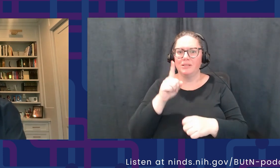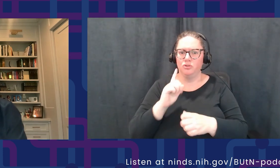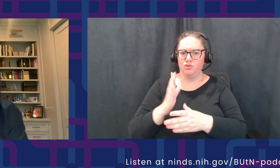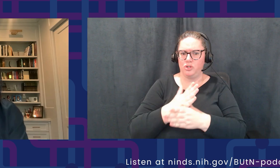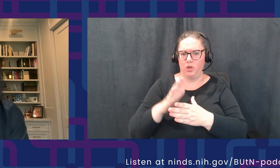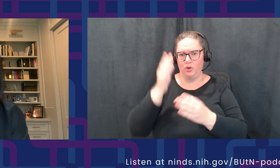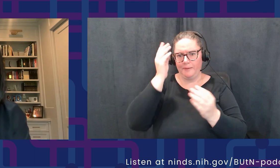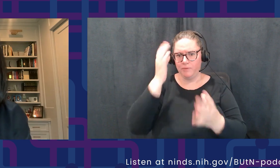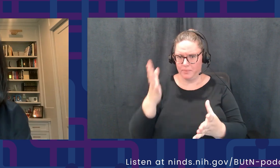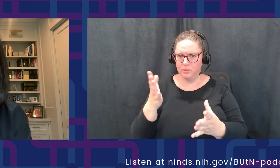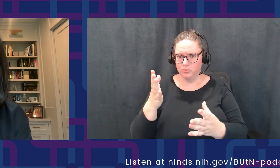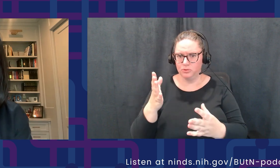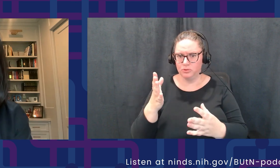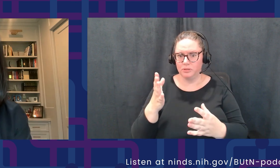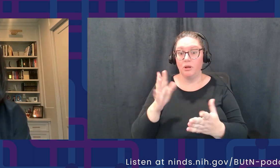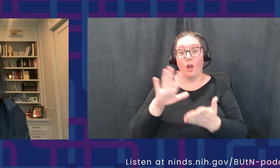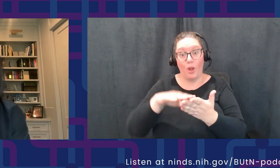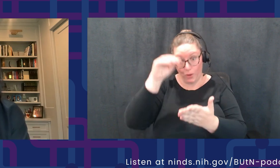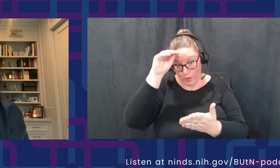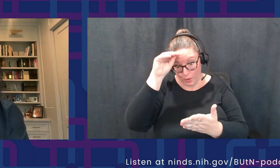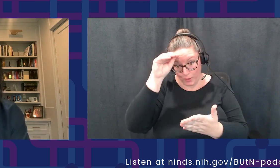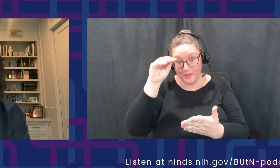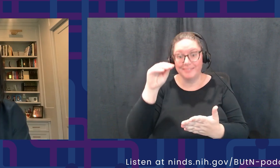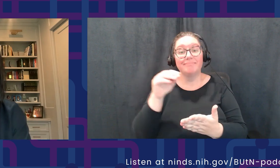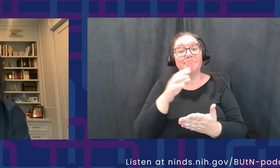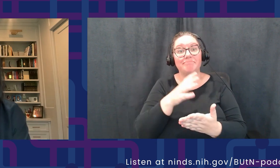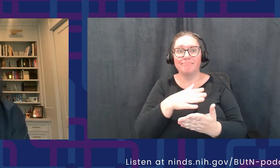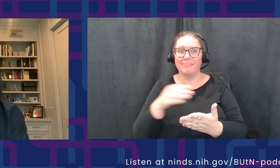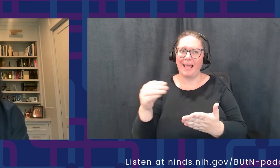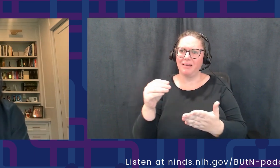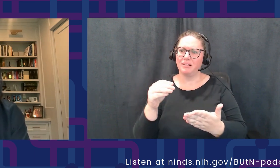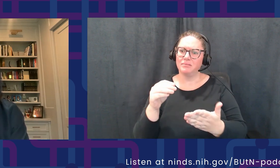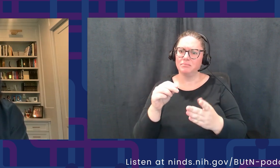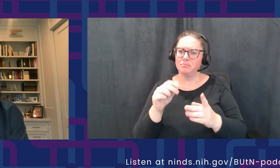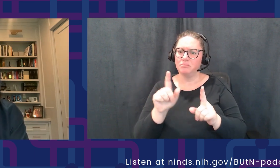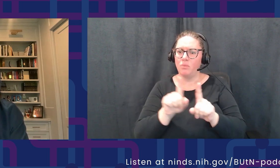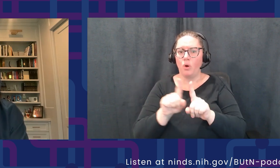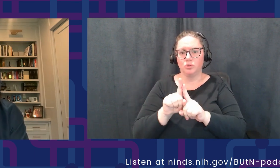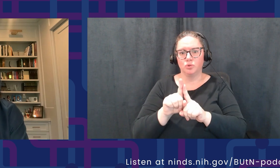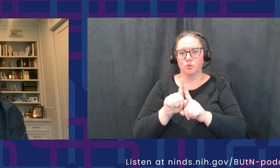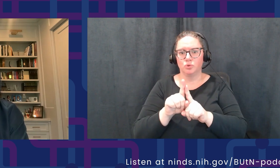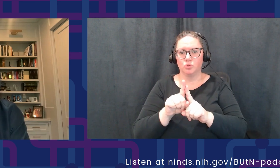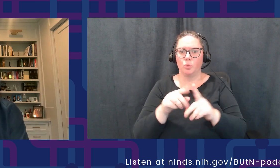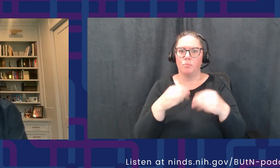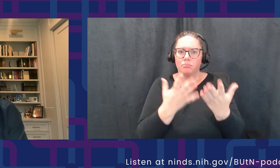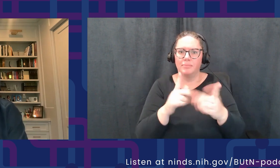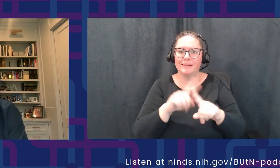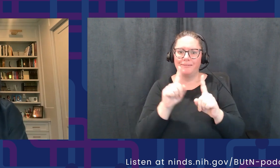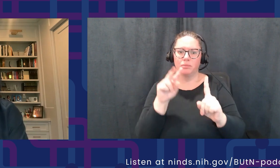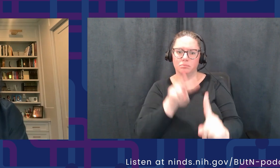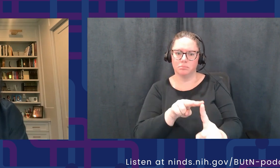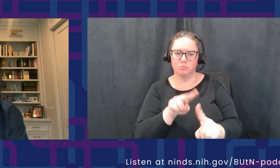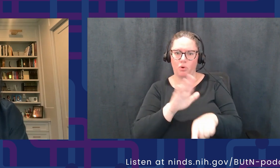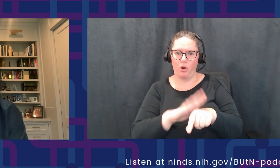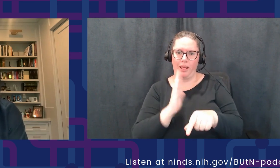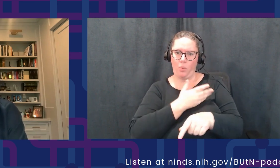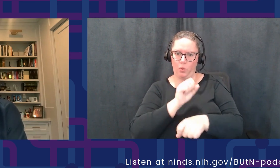share information, learn, and also get a different perspective on our work.